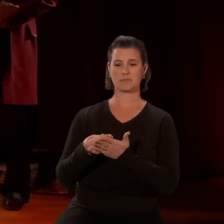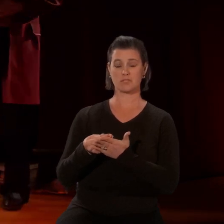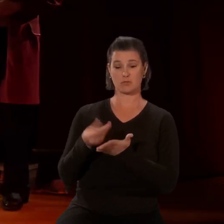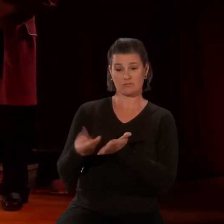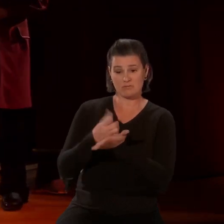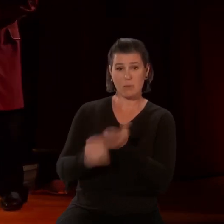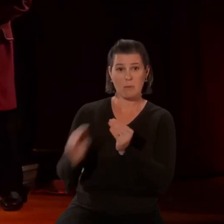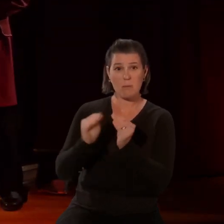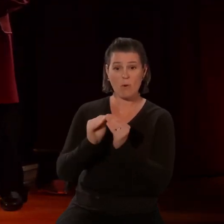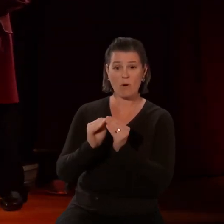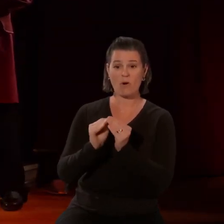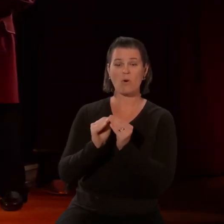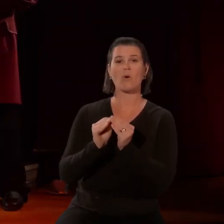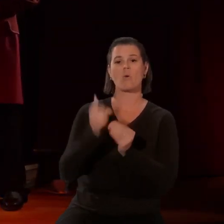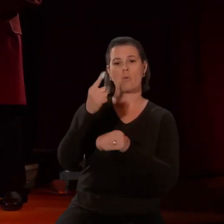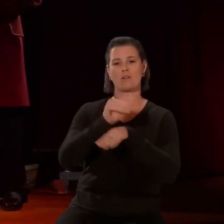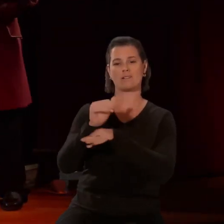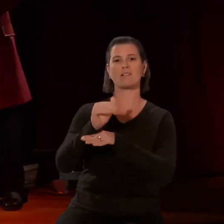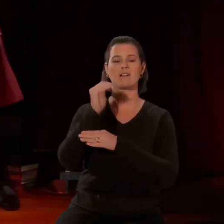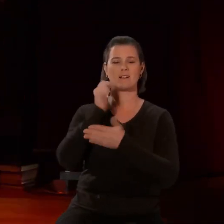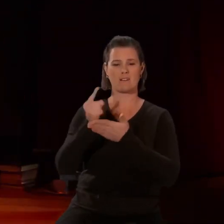one evening each week, he taught the church choir to sing Psalms from the Bible.